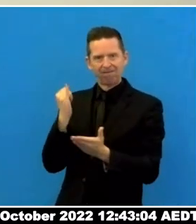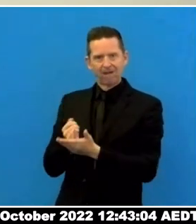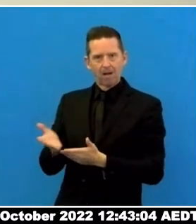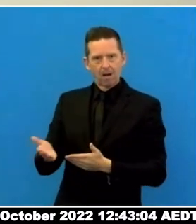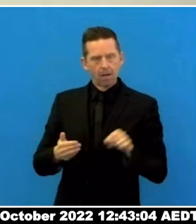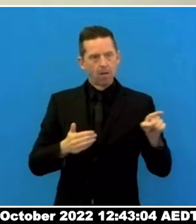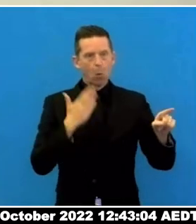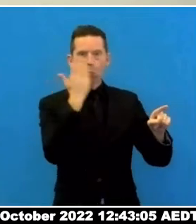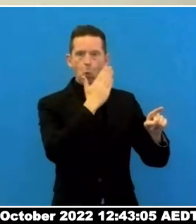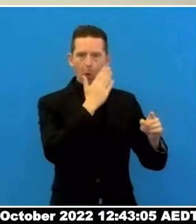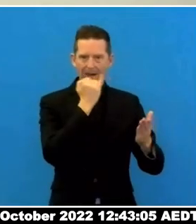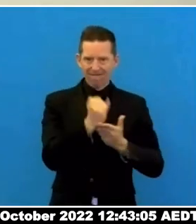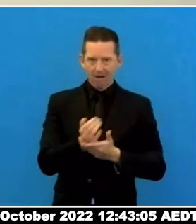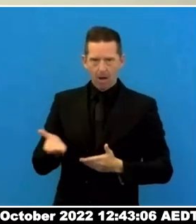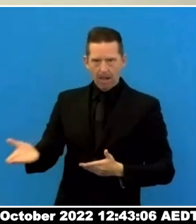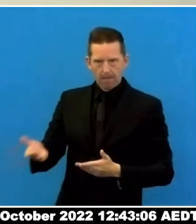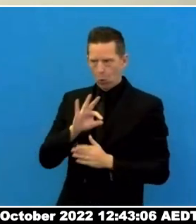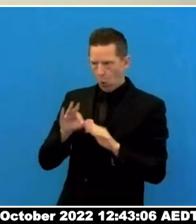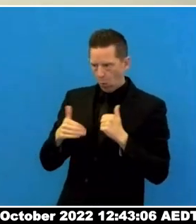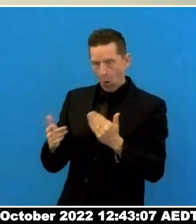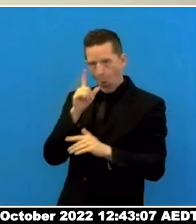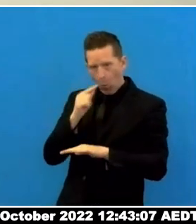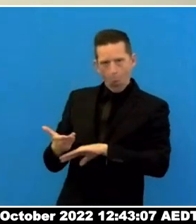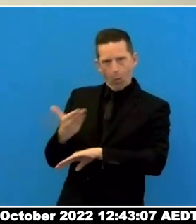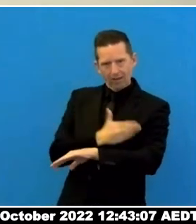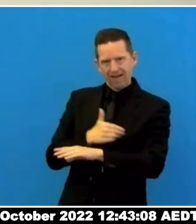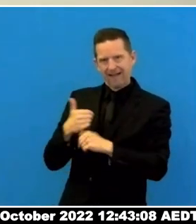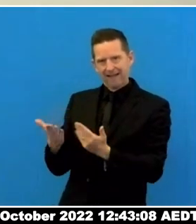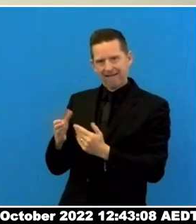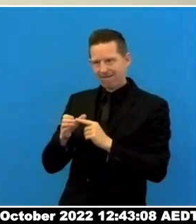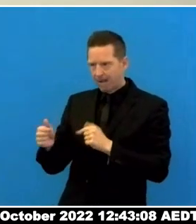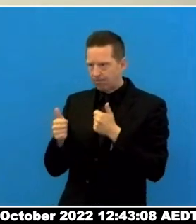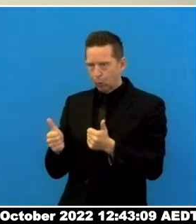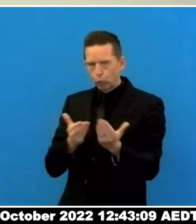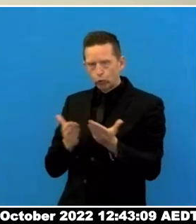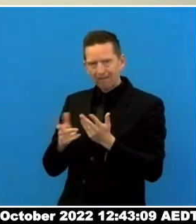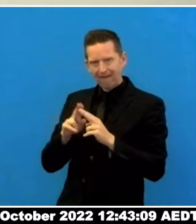He was not provided with the supports that would have been if he had been appropriately kind of diagnosed at the start.